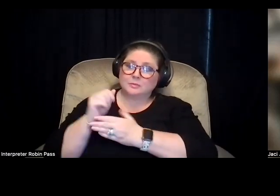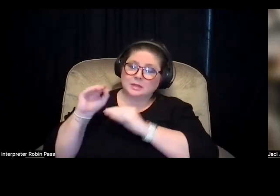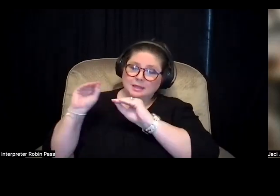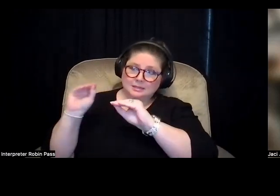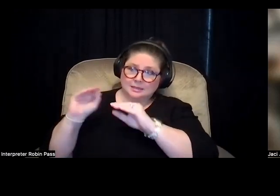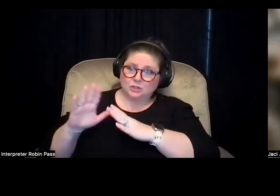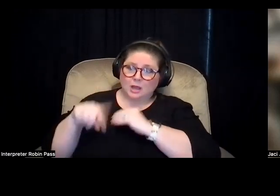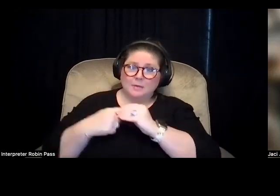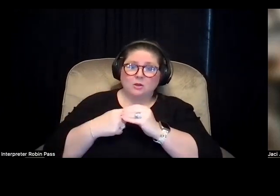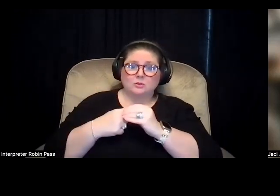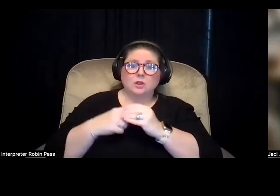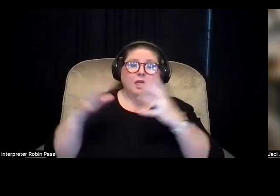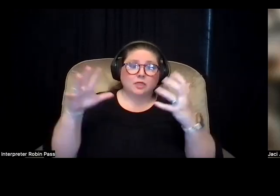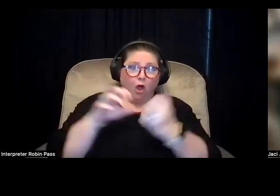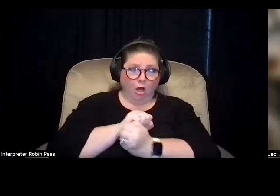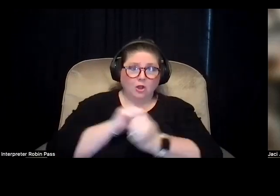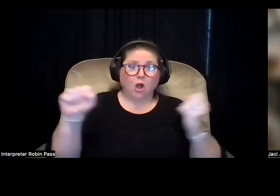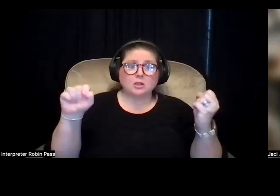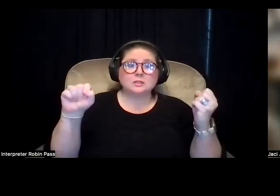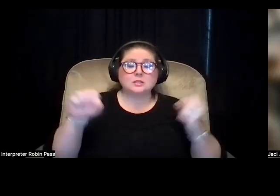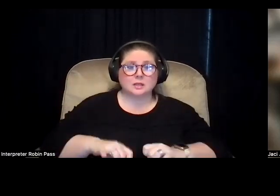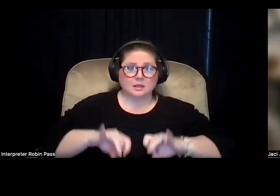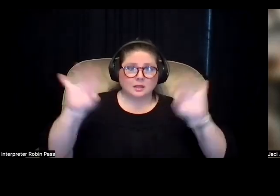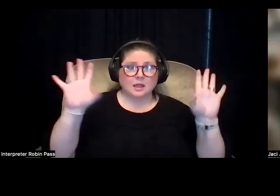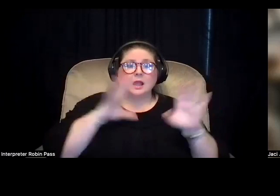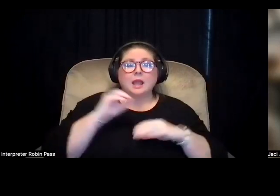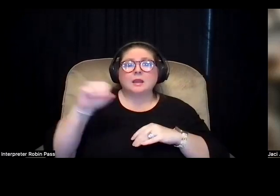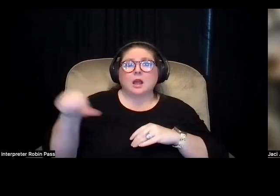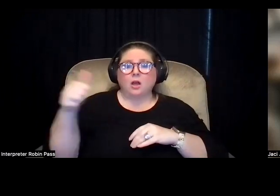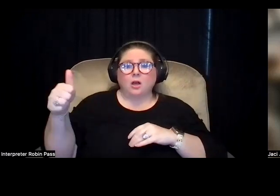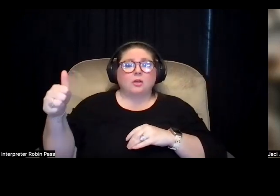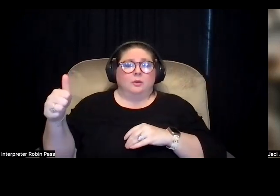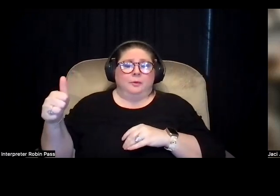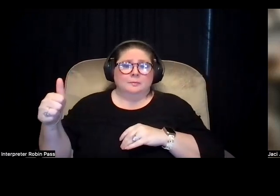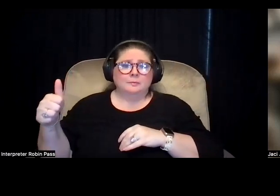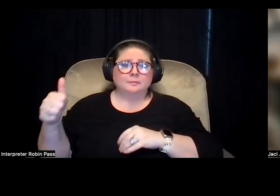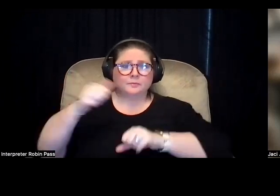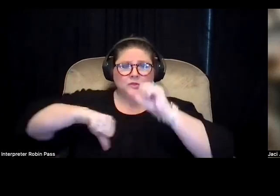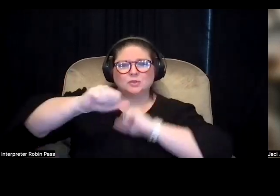social justice issues in their classrooms and that's really where i got connected to learning